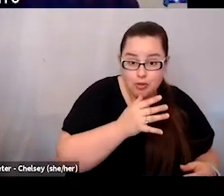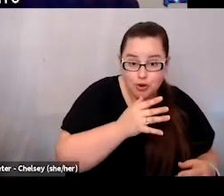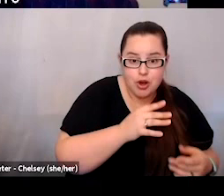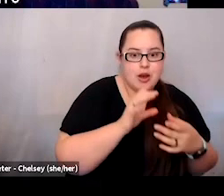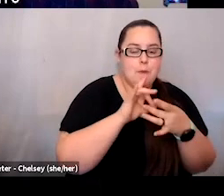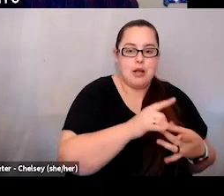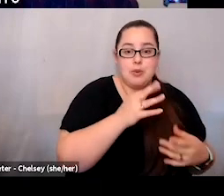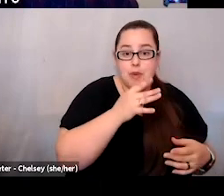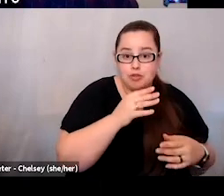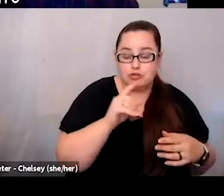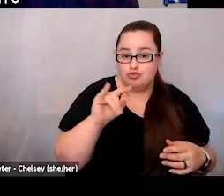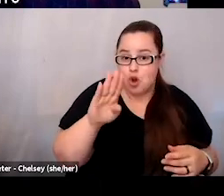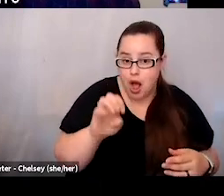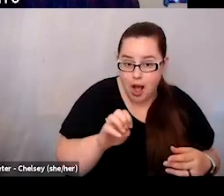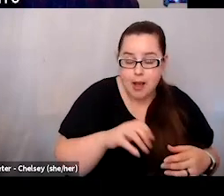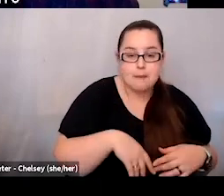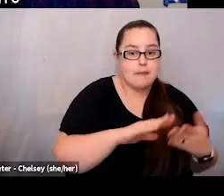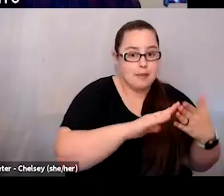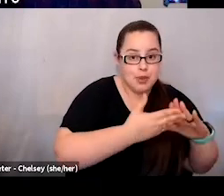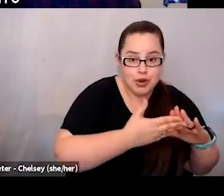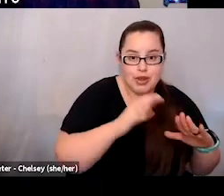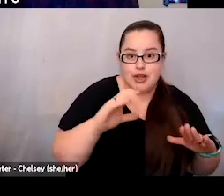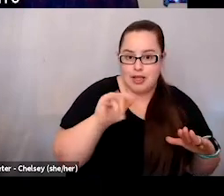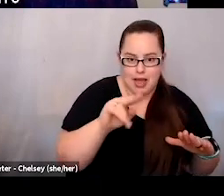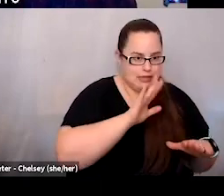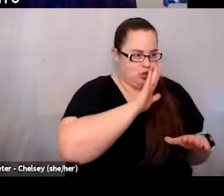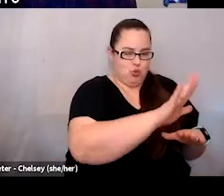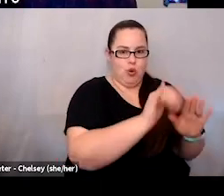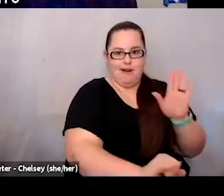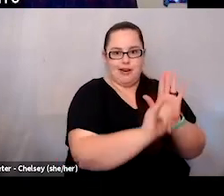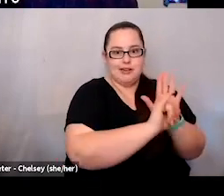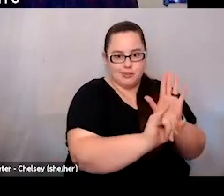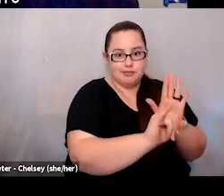tribe, your mother's community, your mother's clan. That was your identity. And when you